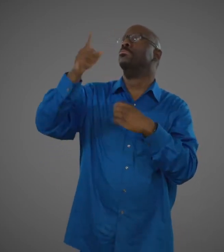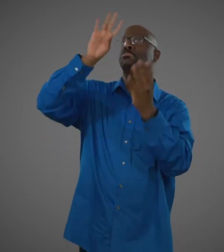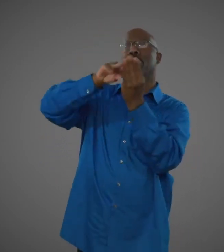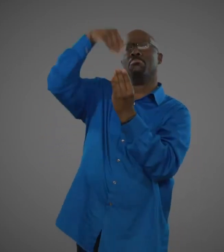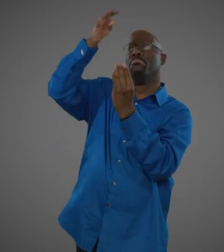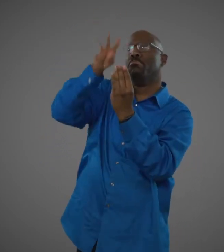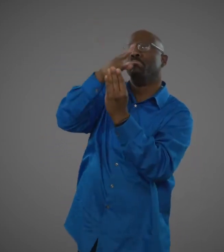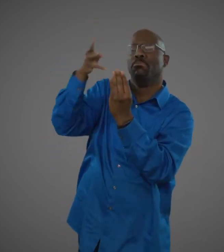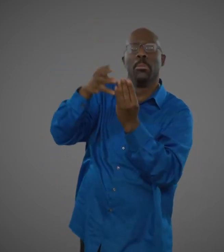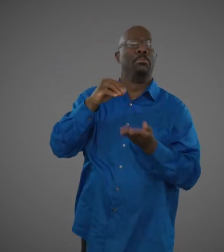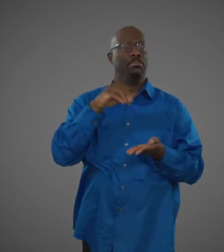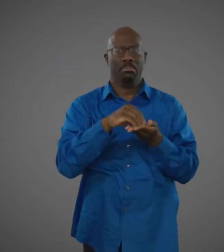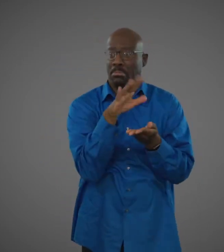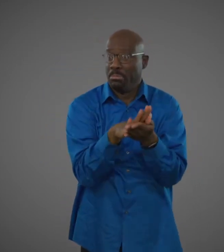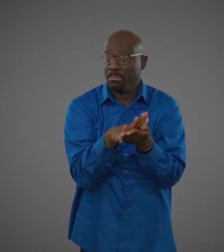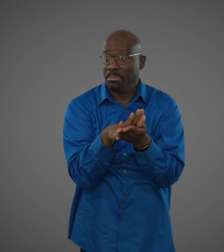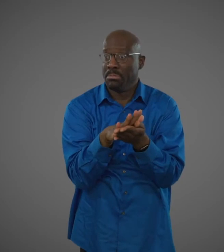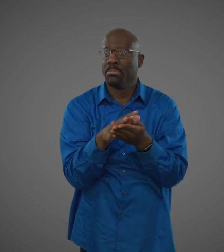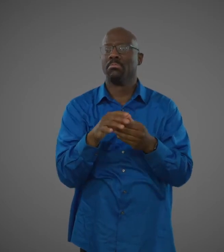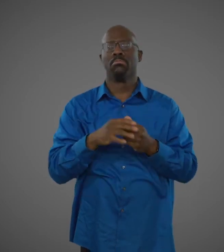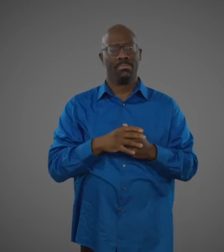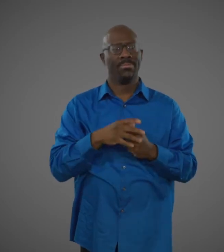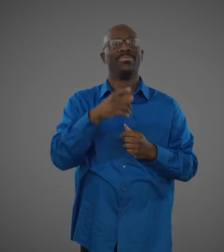and what you were doing just before you felt that sensation.